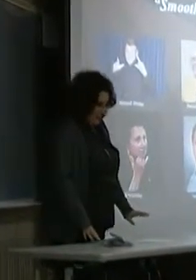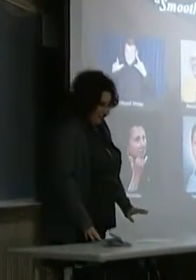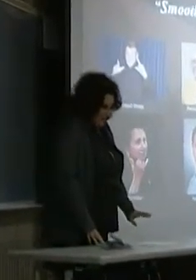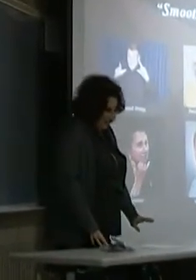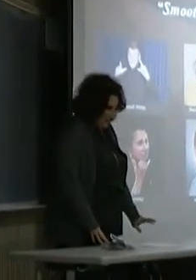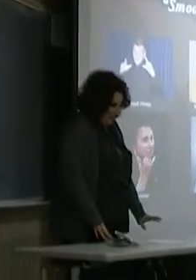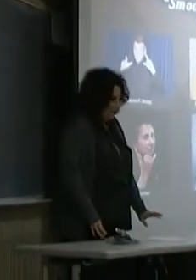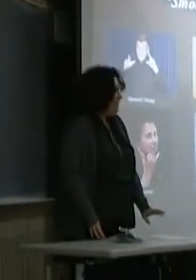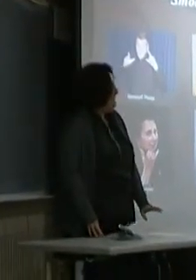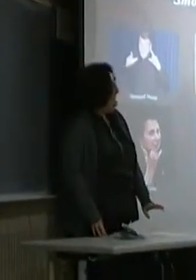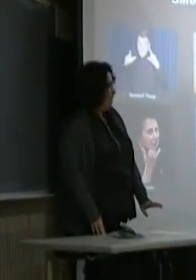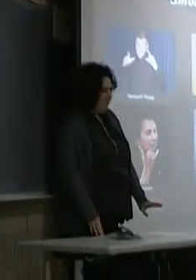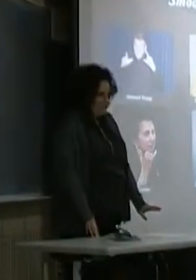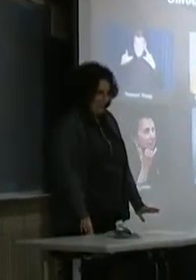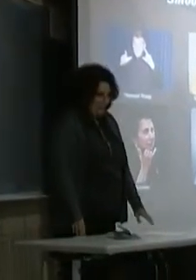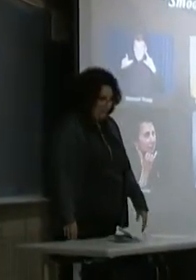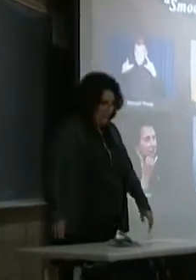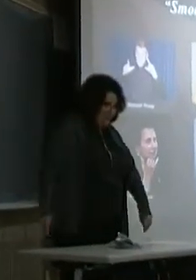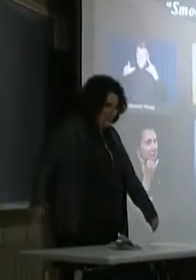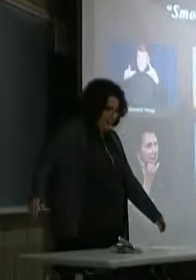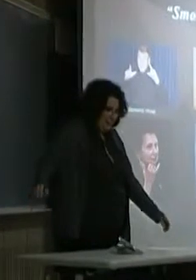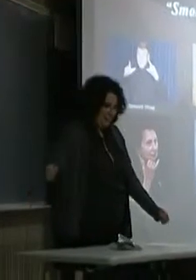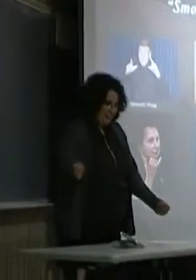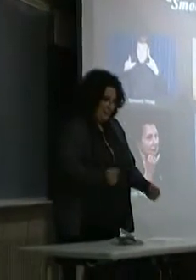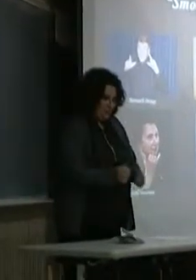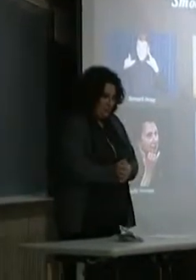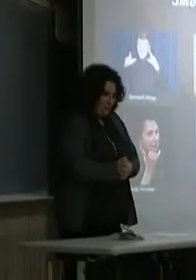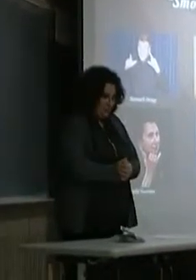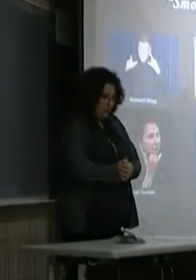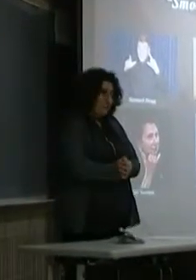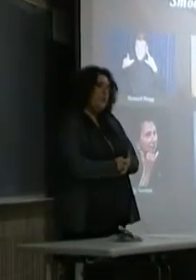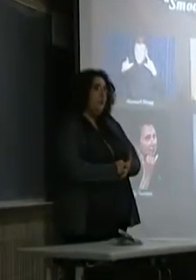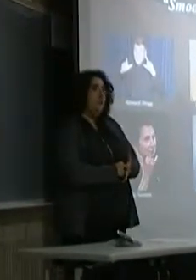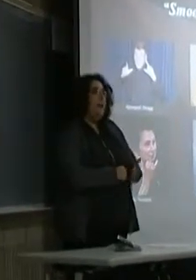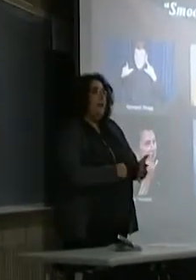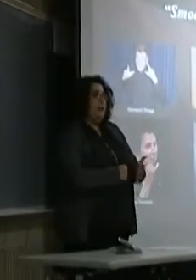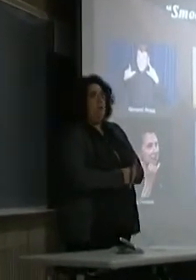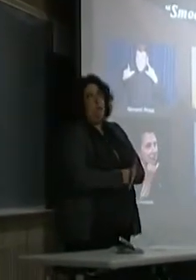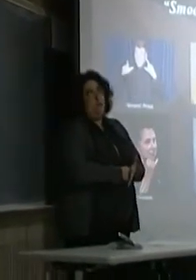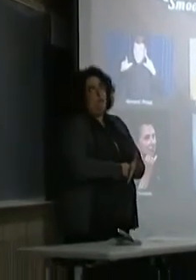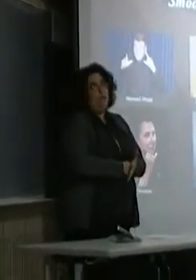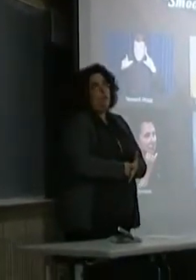He is an influential figure in ASL literature as a storyteller and writer of Deaf culture.